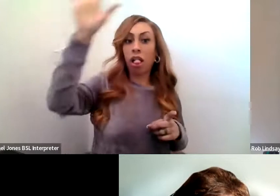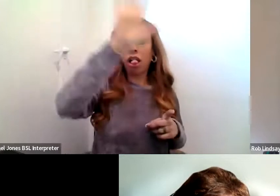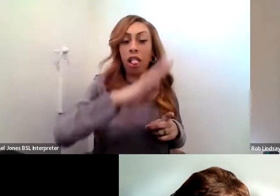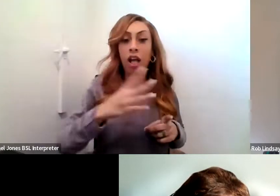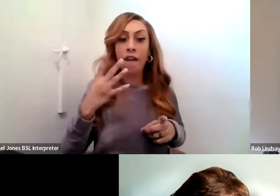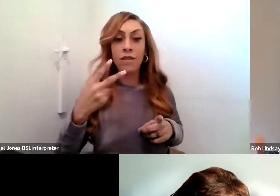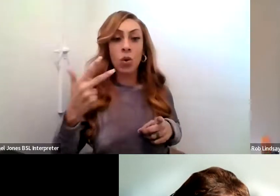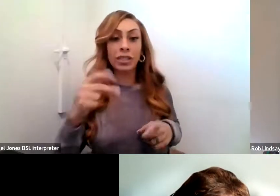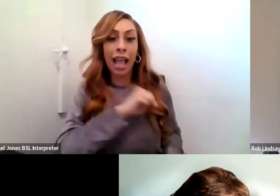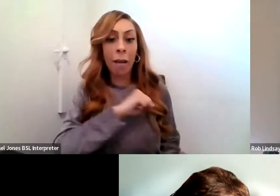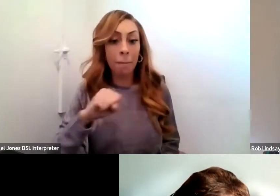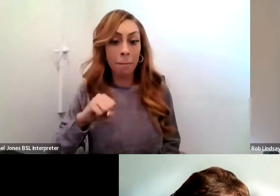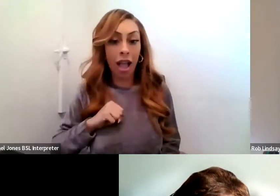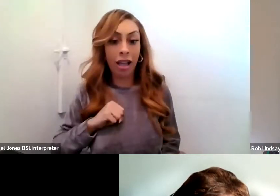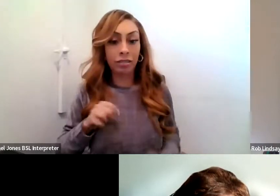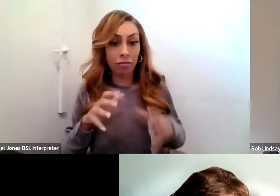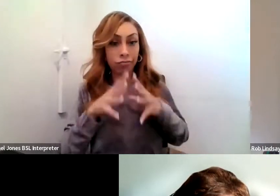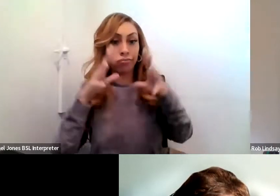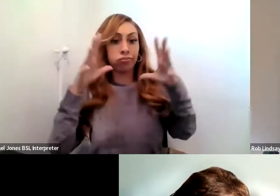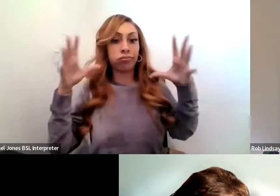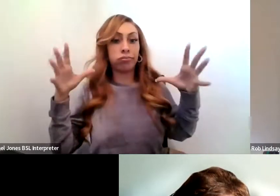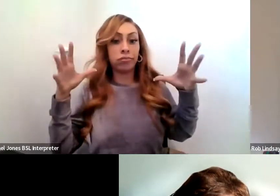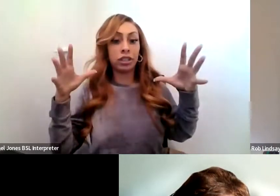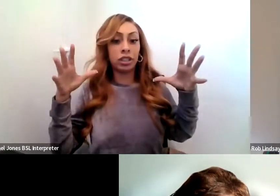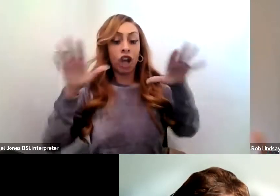Although that number is larger, on a global internet,